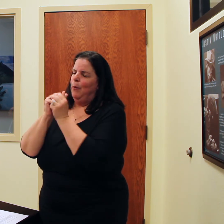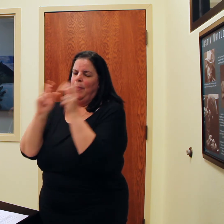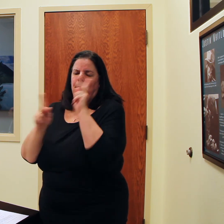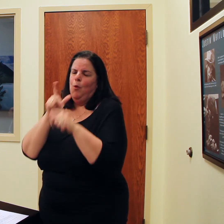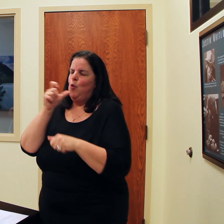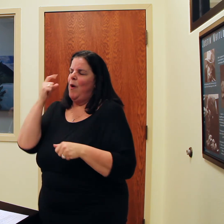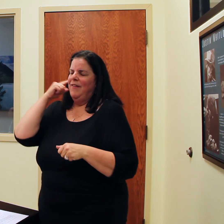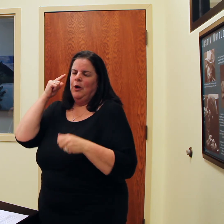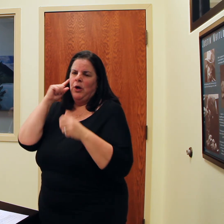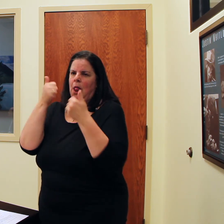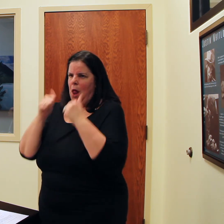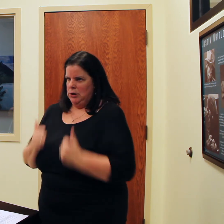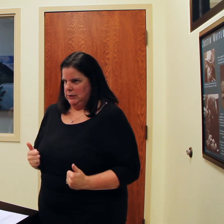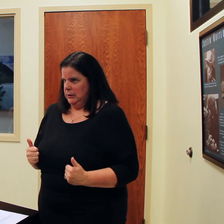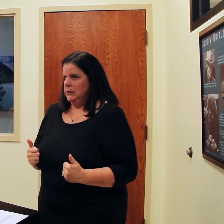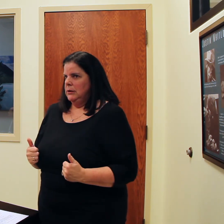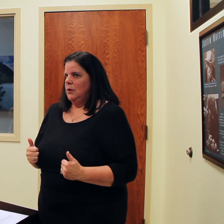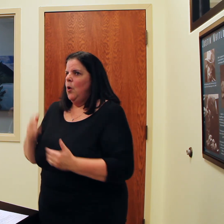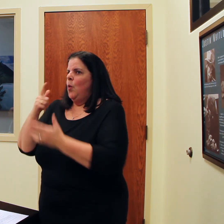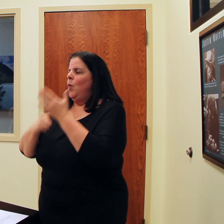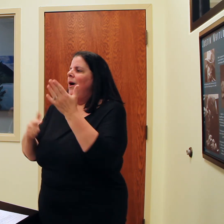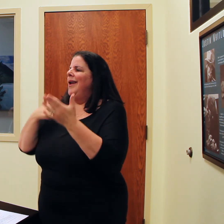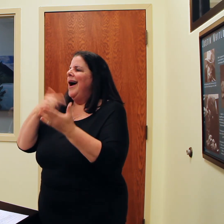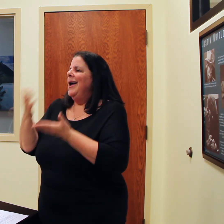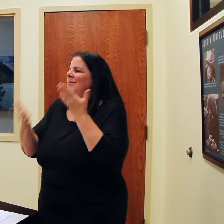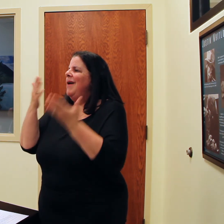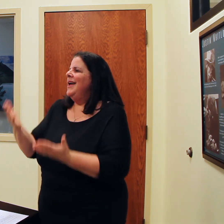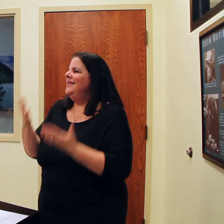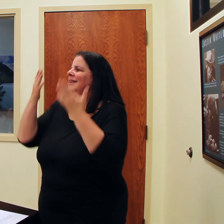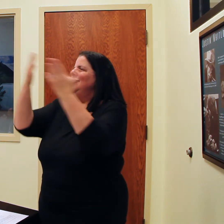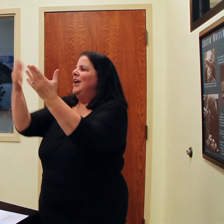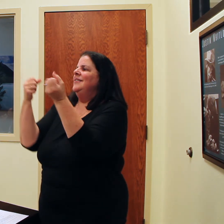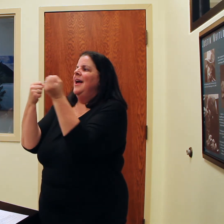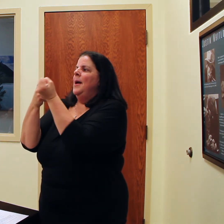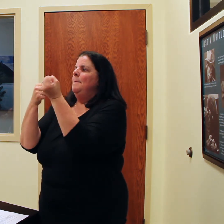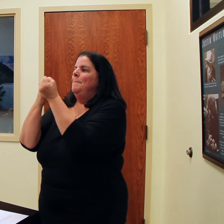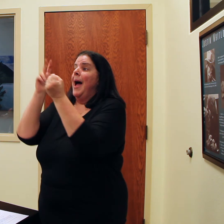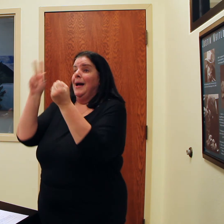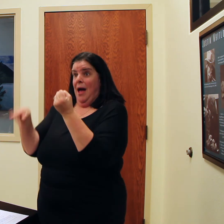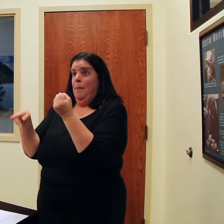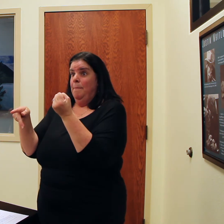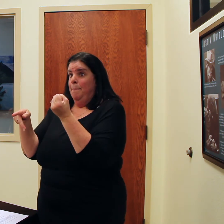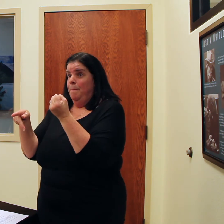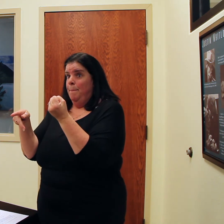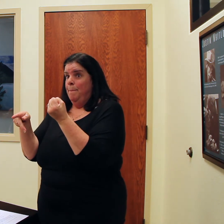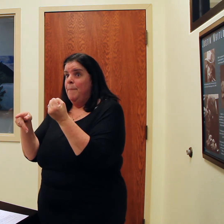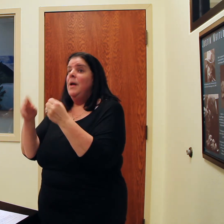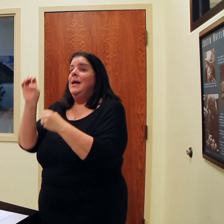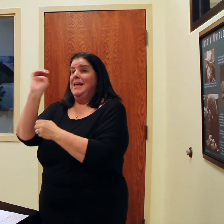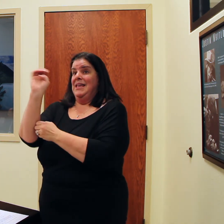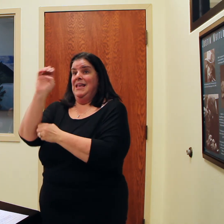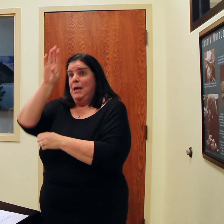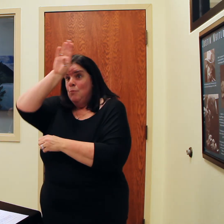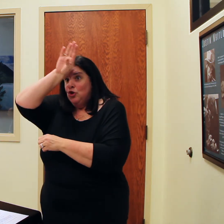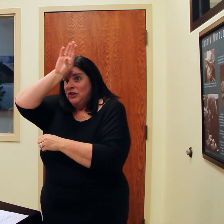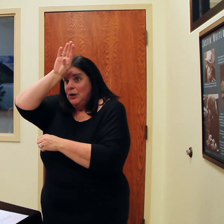What I might suggest as a backup is for the emergency responders to maybe have access